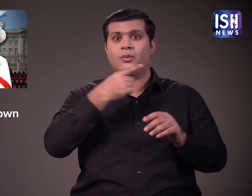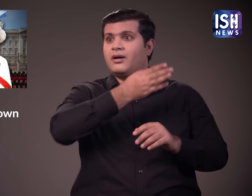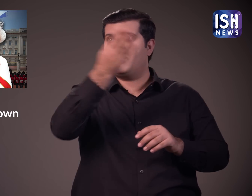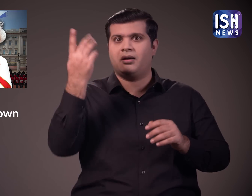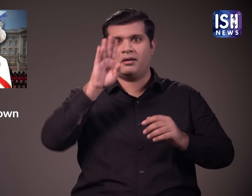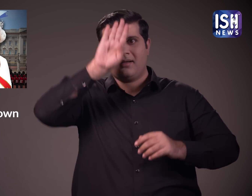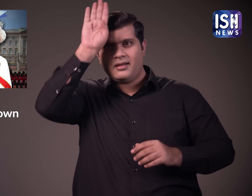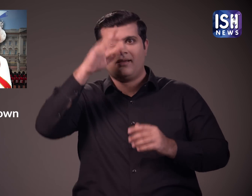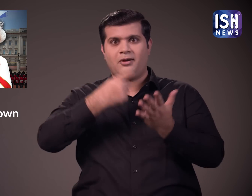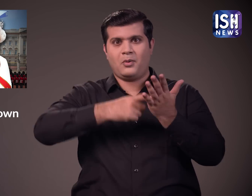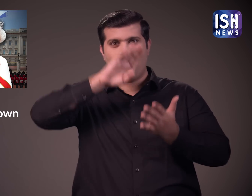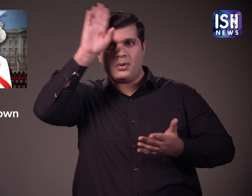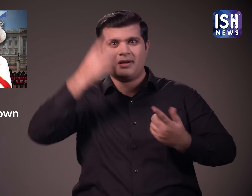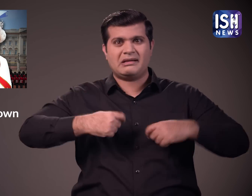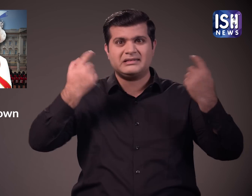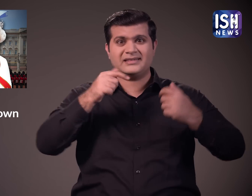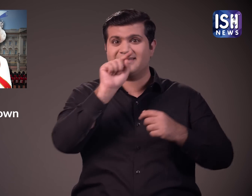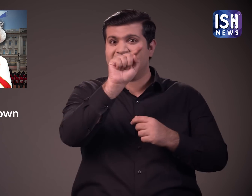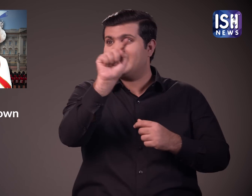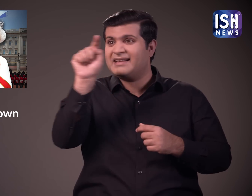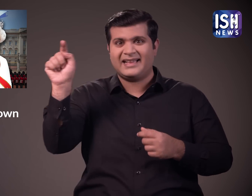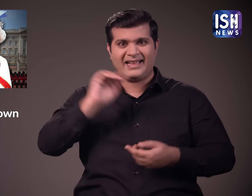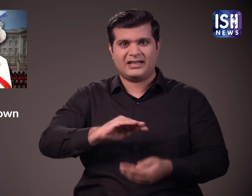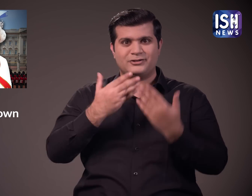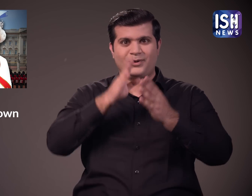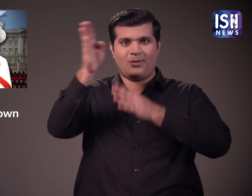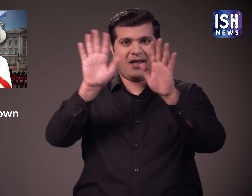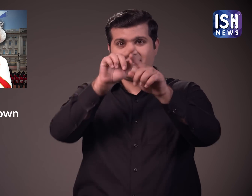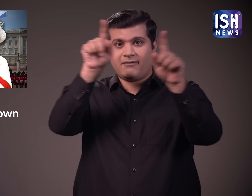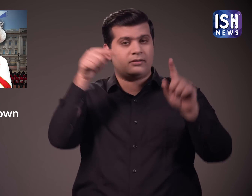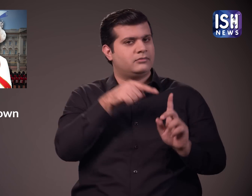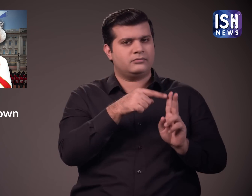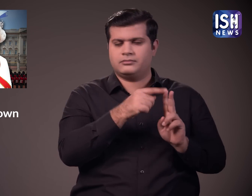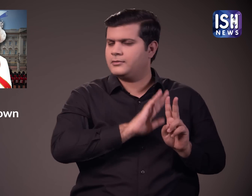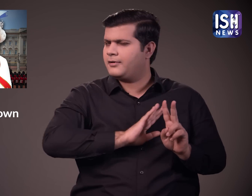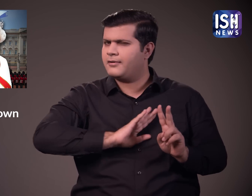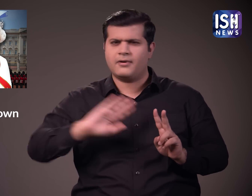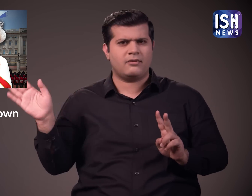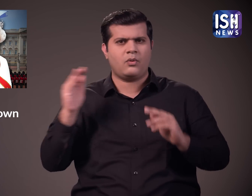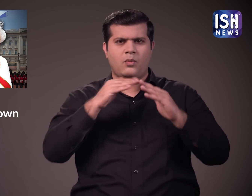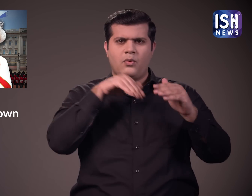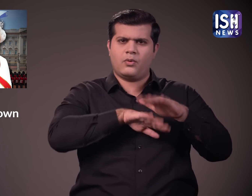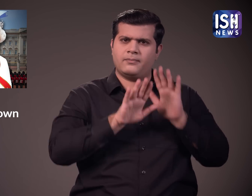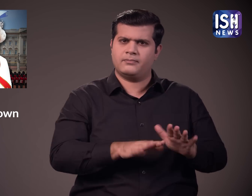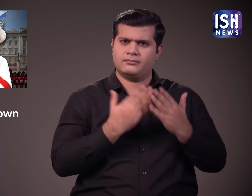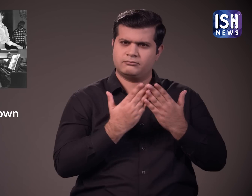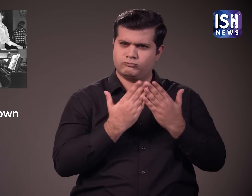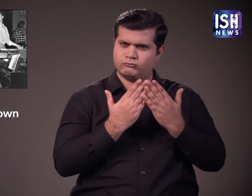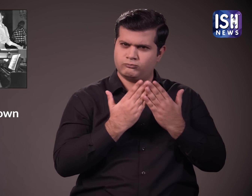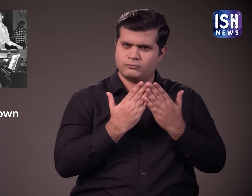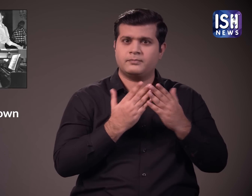Unlike other prince and princess, Queen Elizabeth was taught at home.